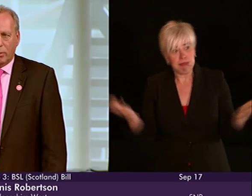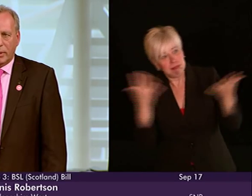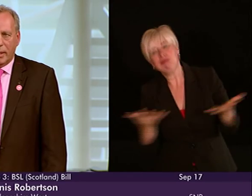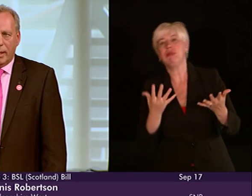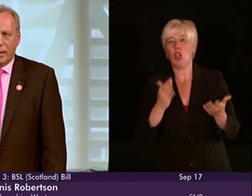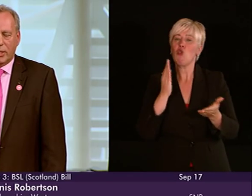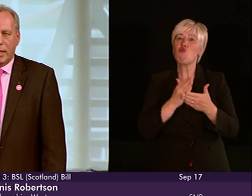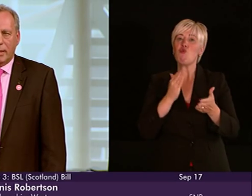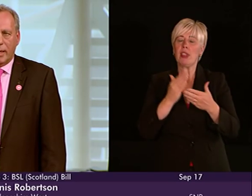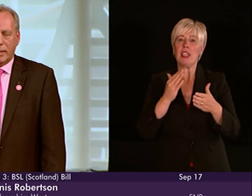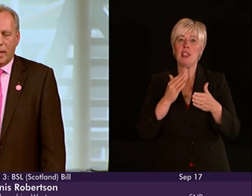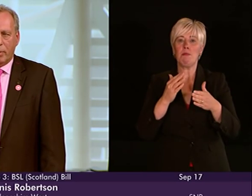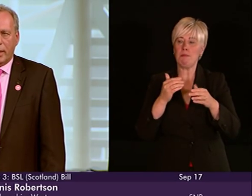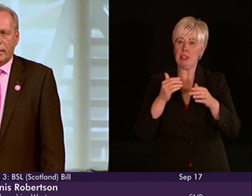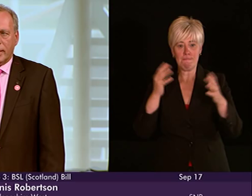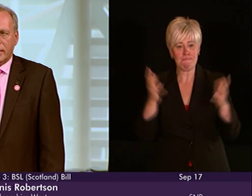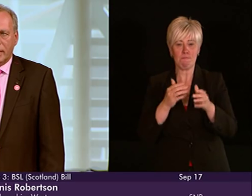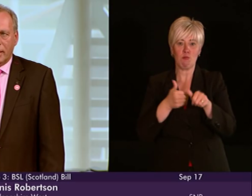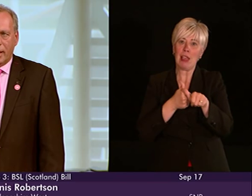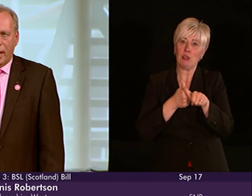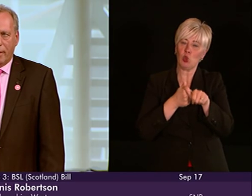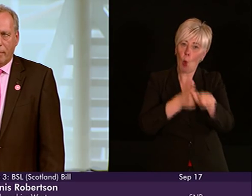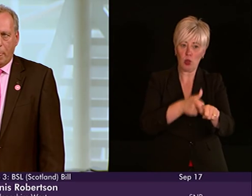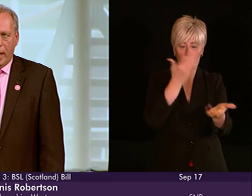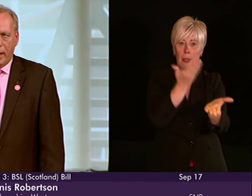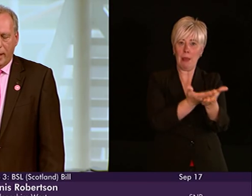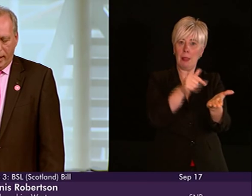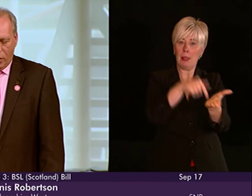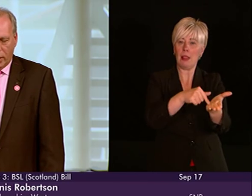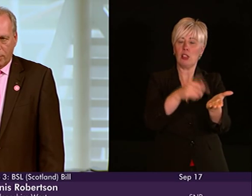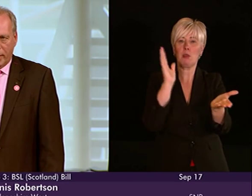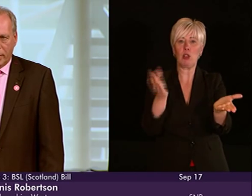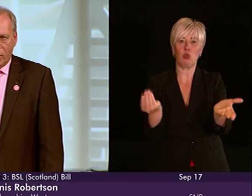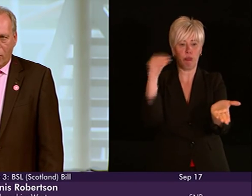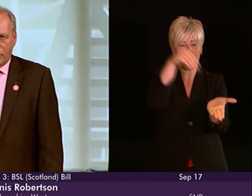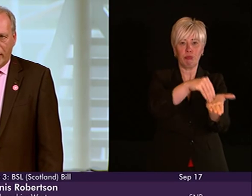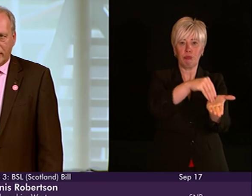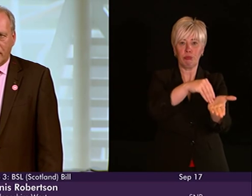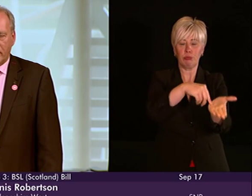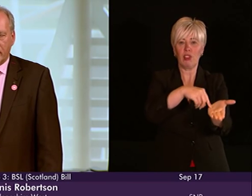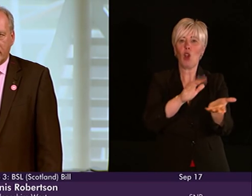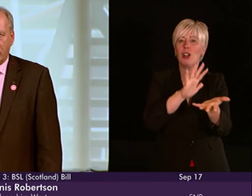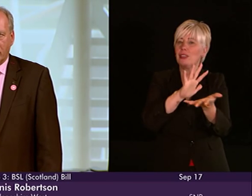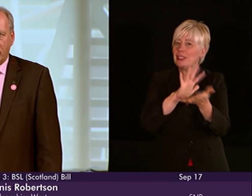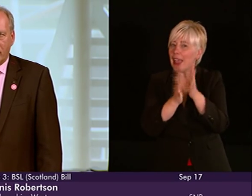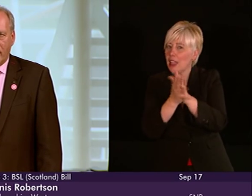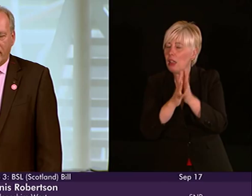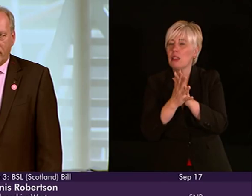have helped in steering the issue and securing this acknowledgement of tactile BSL. I